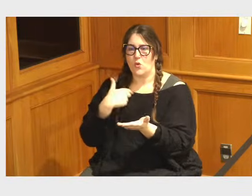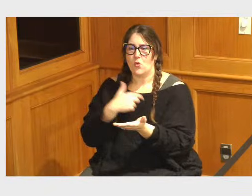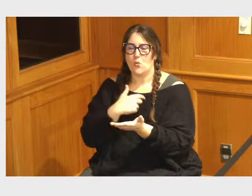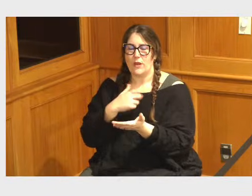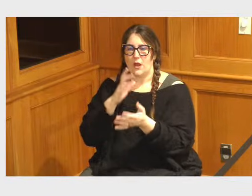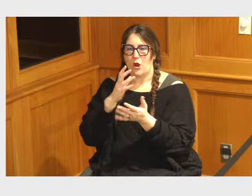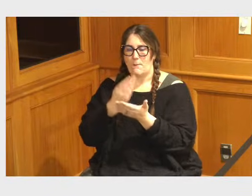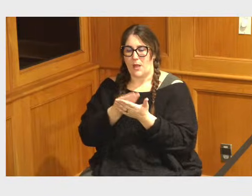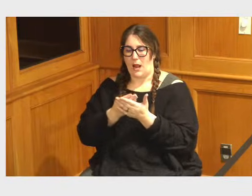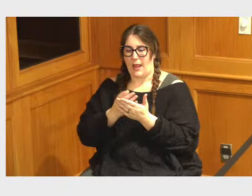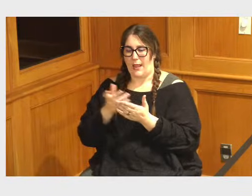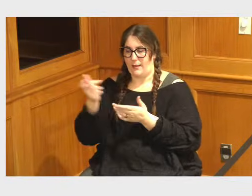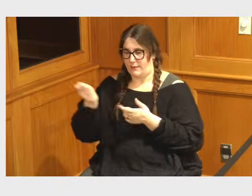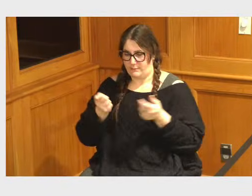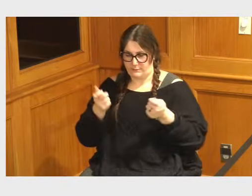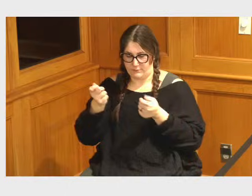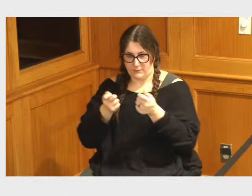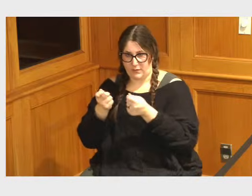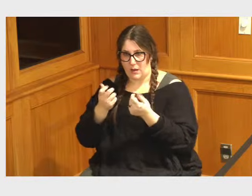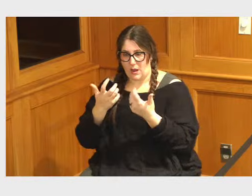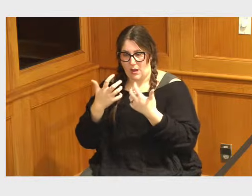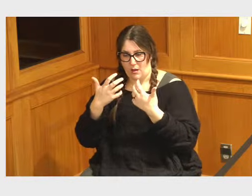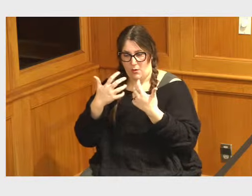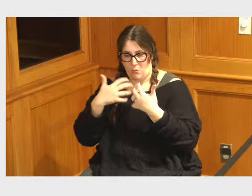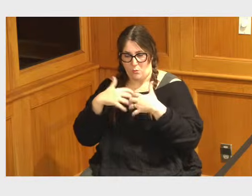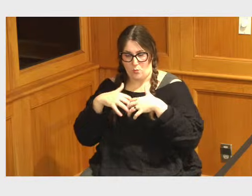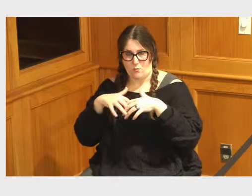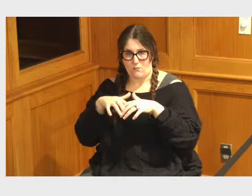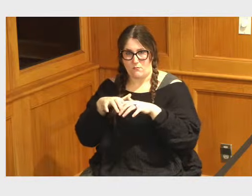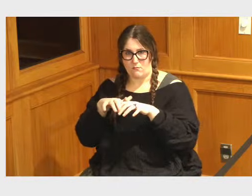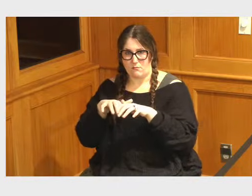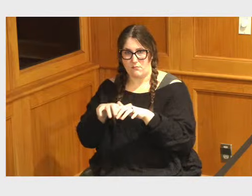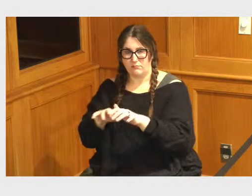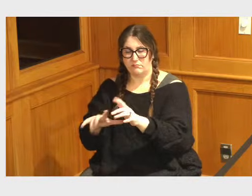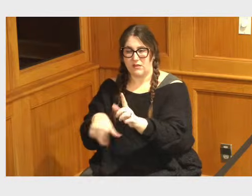having them work together, it just delivers more impacts and it's a system that I think